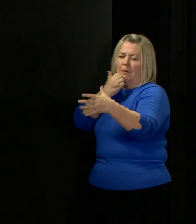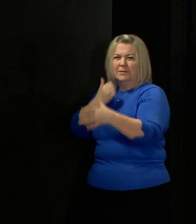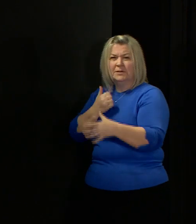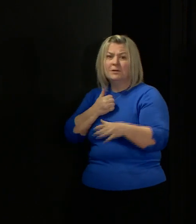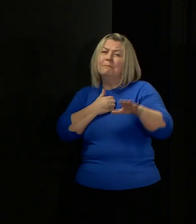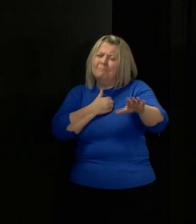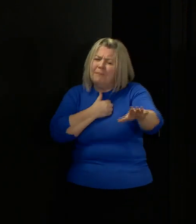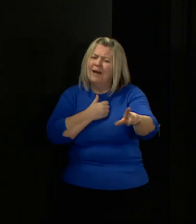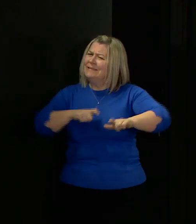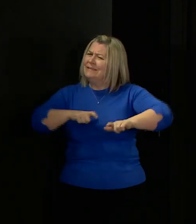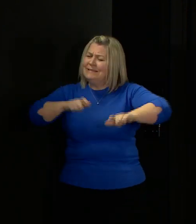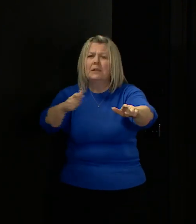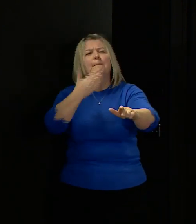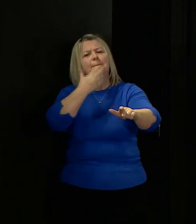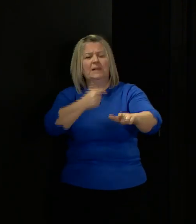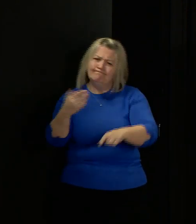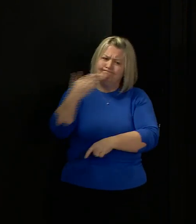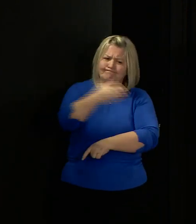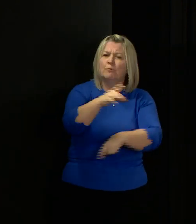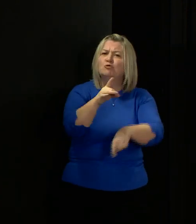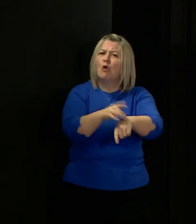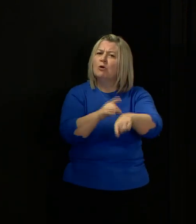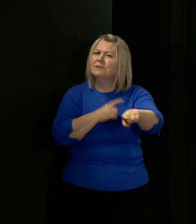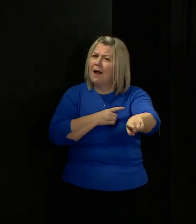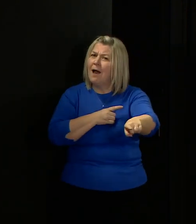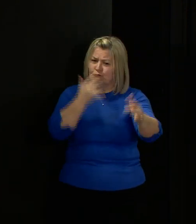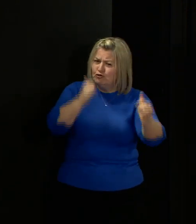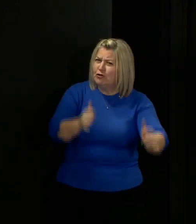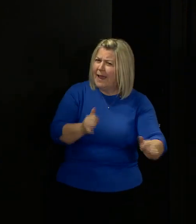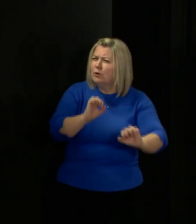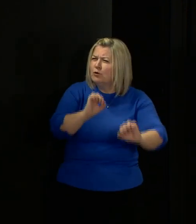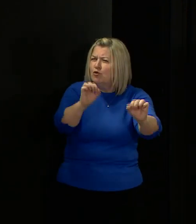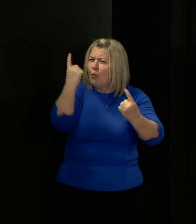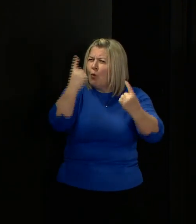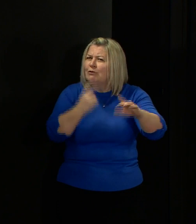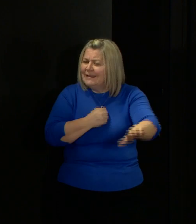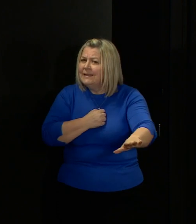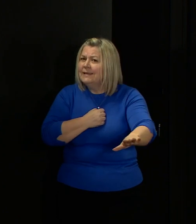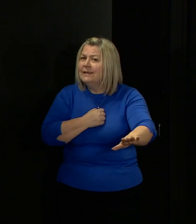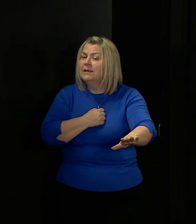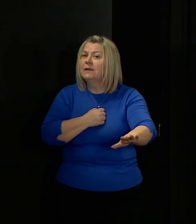they can be managed appropriately if it was urgent before cover nineteen it